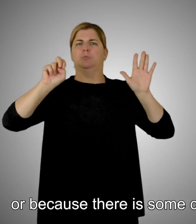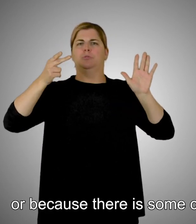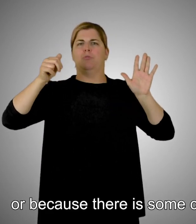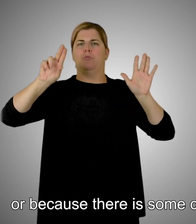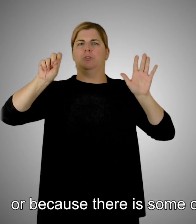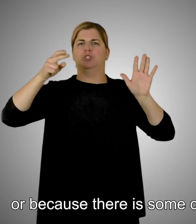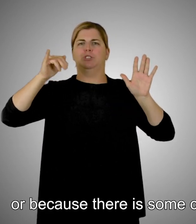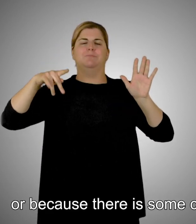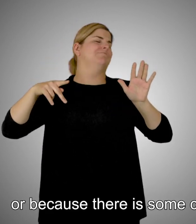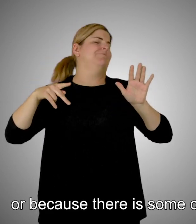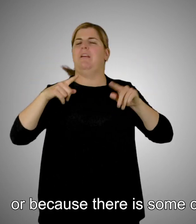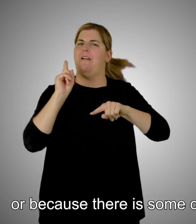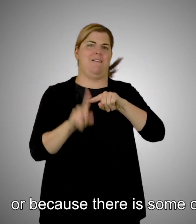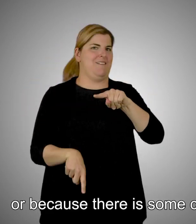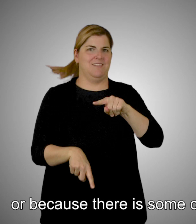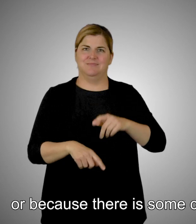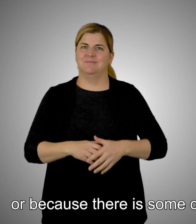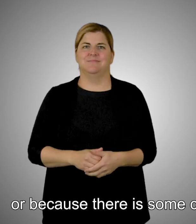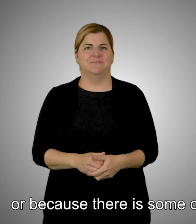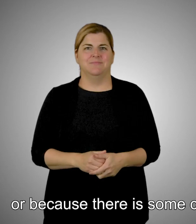or because there is some cost.